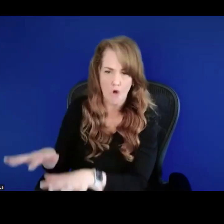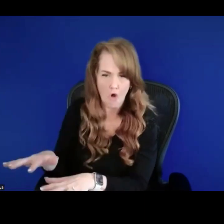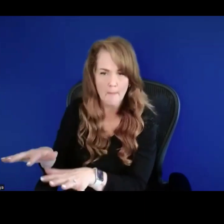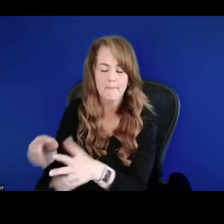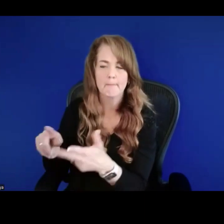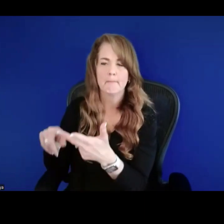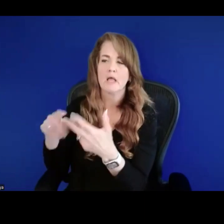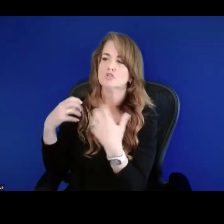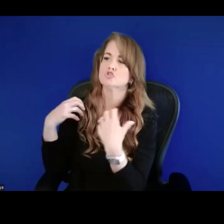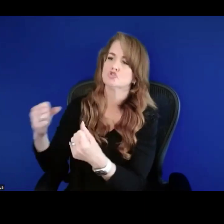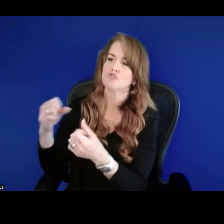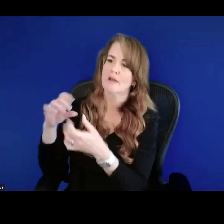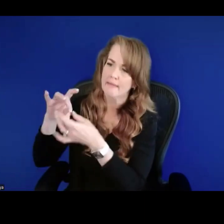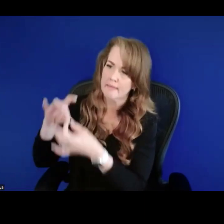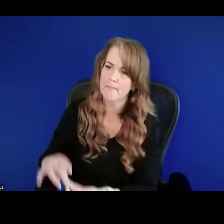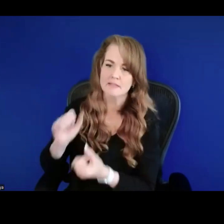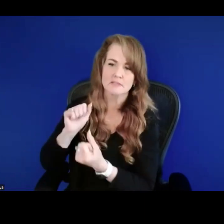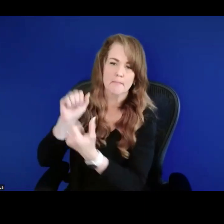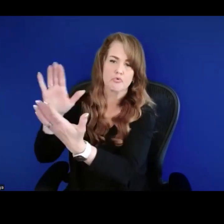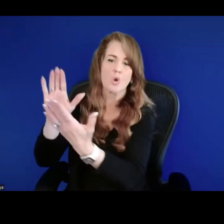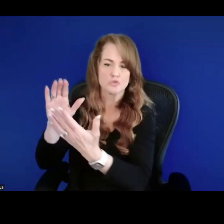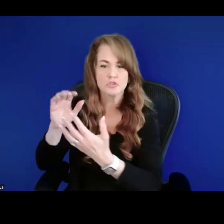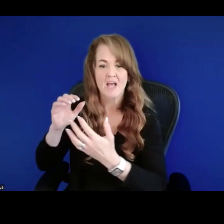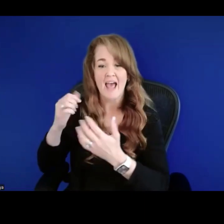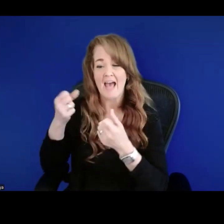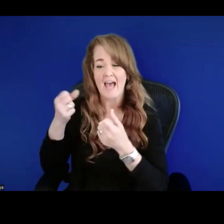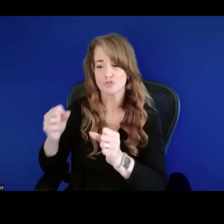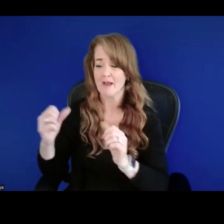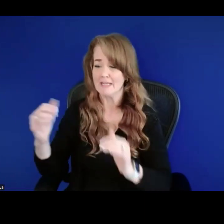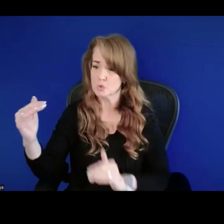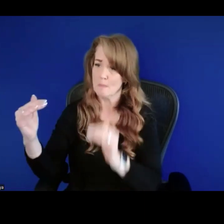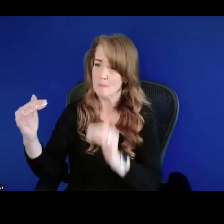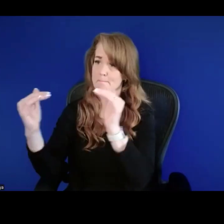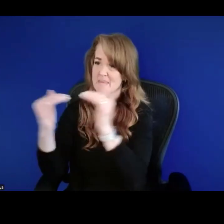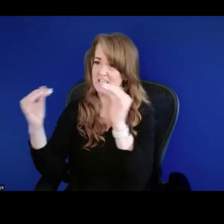positive and meet families where they are in the process. So some